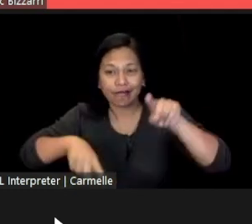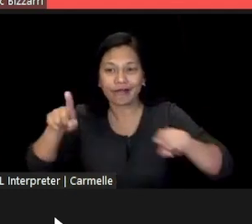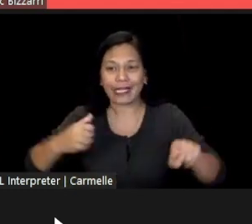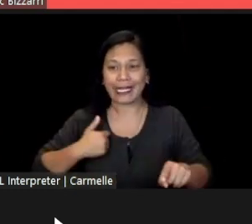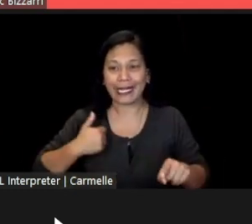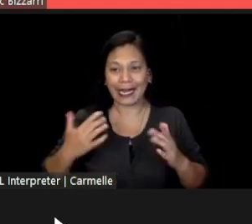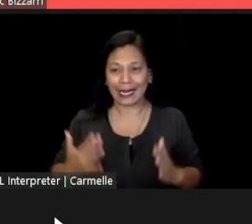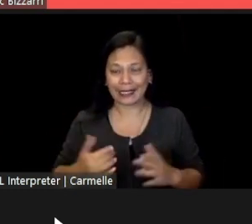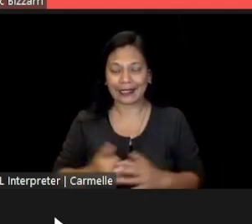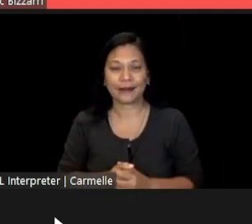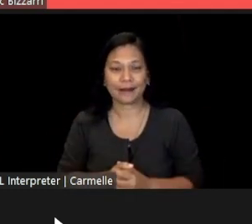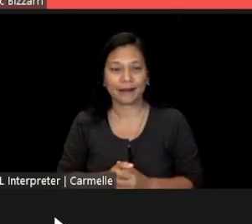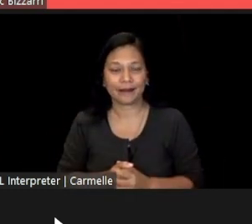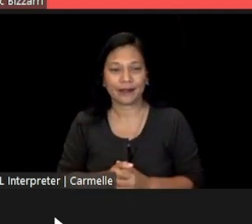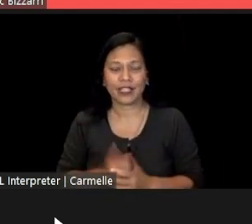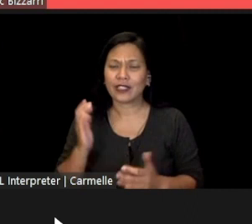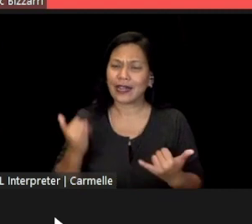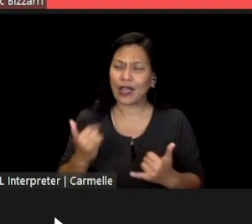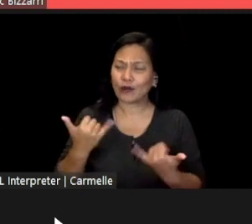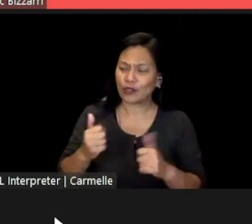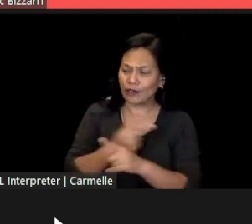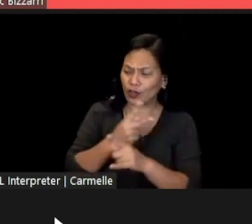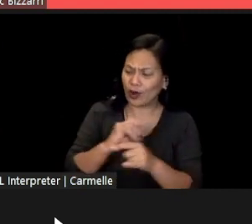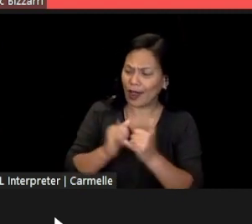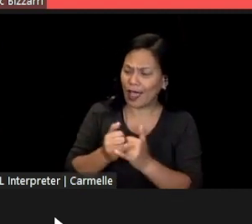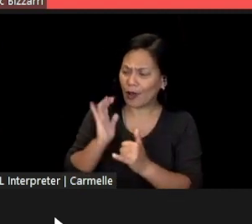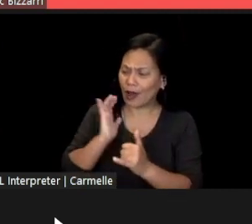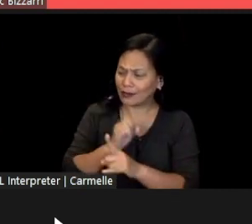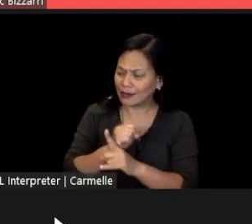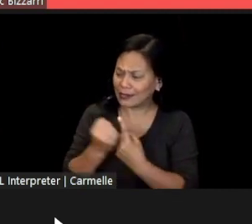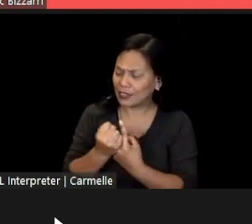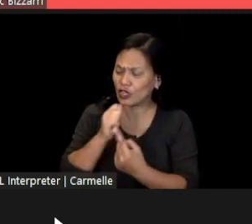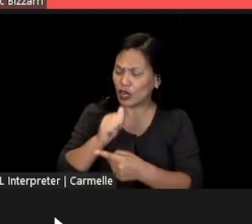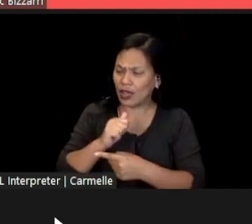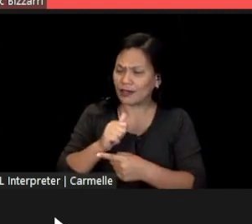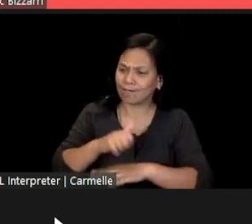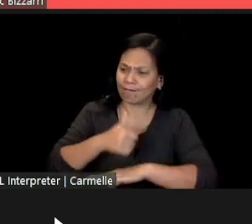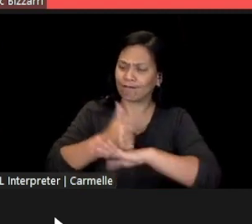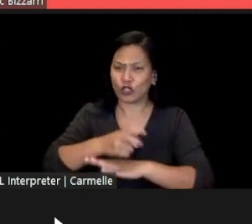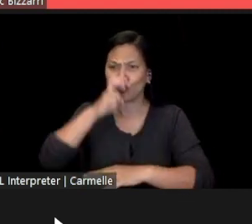So, our conditions are not as strict and there can be more collaboration that you would see that project cause, oh yeah.